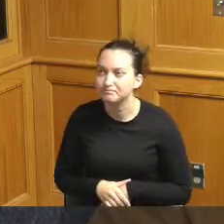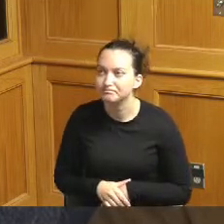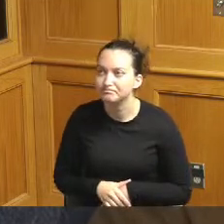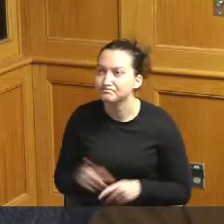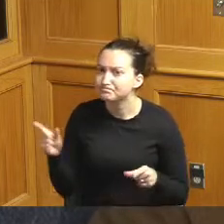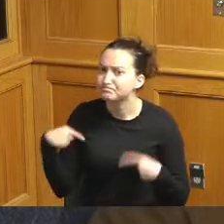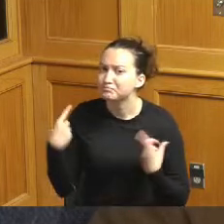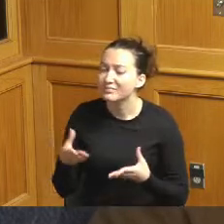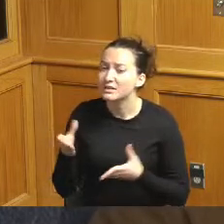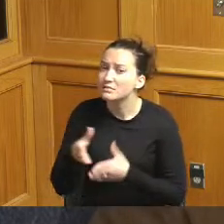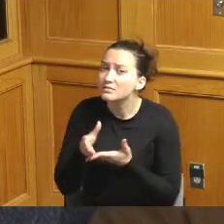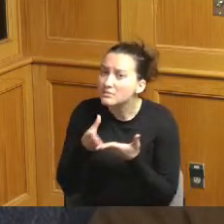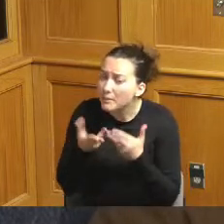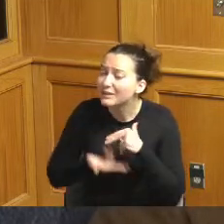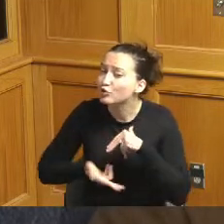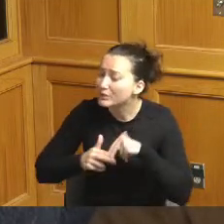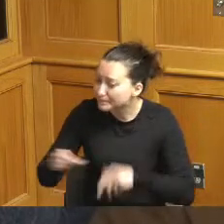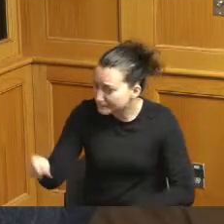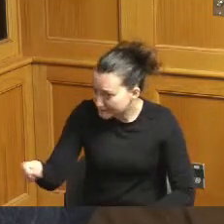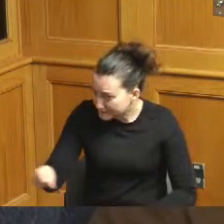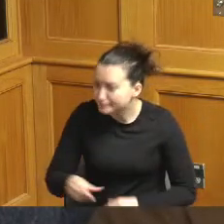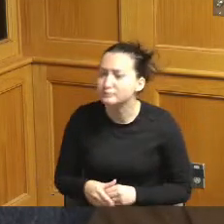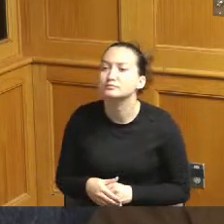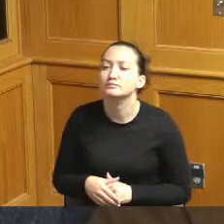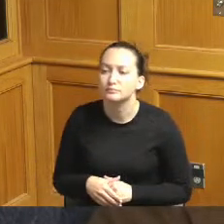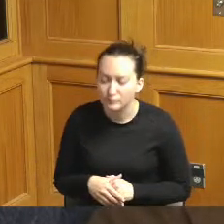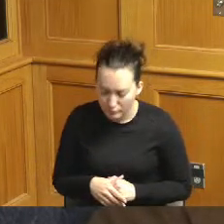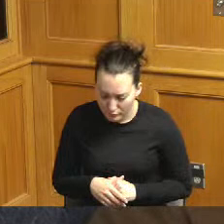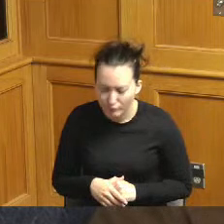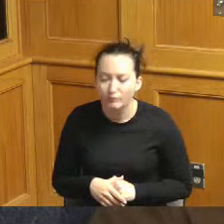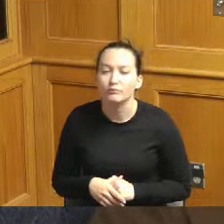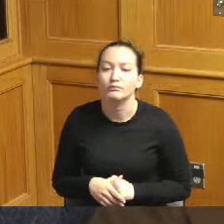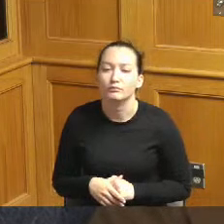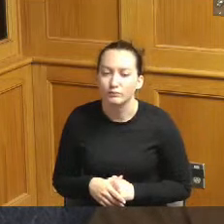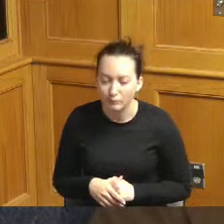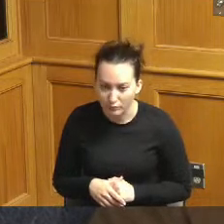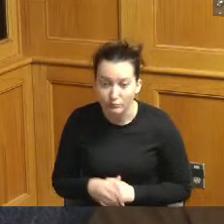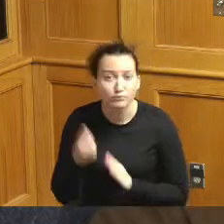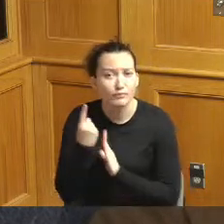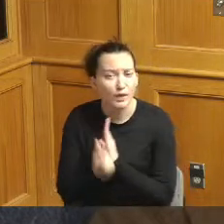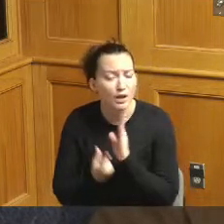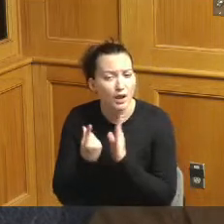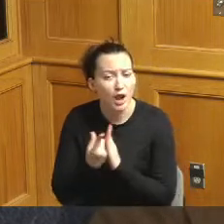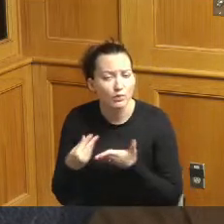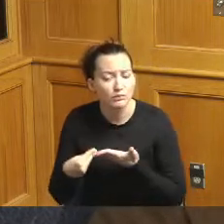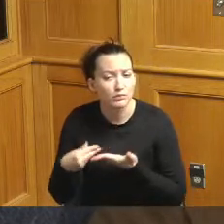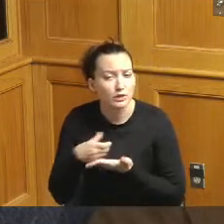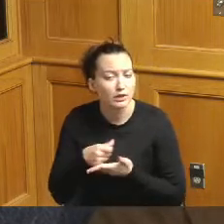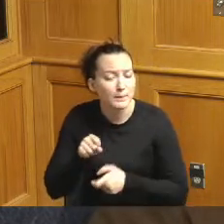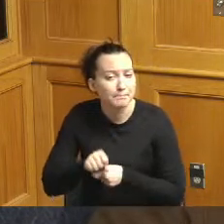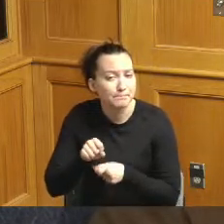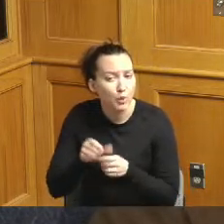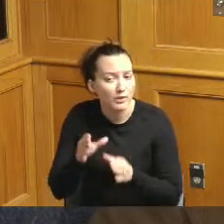been able to make some increases related to the hourly rates of employees and we've done it in a